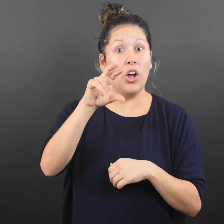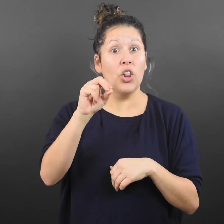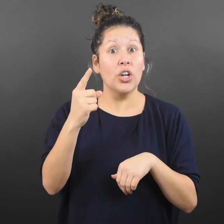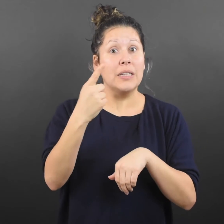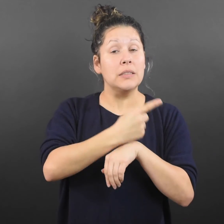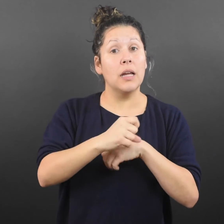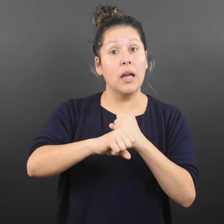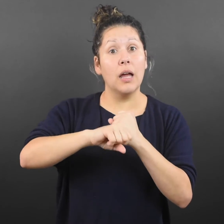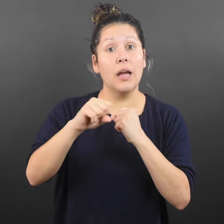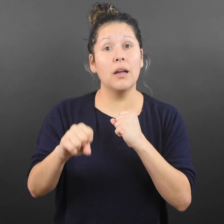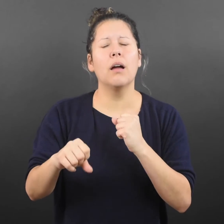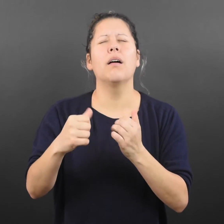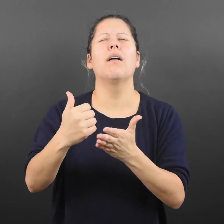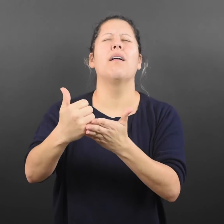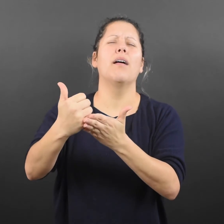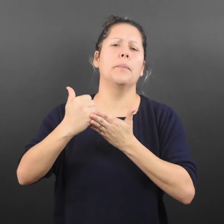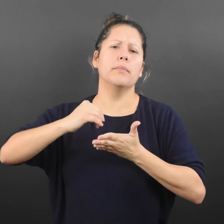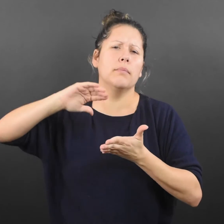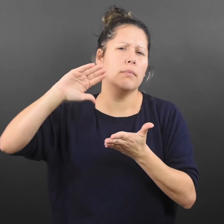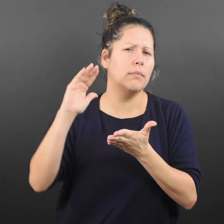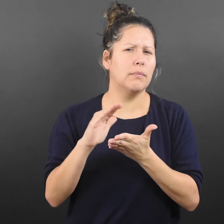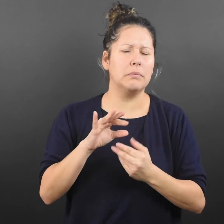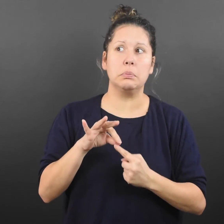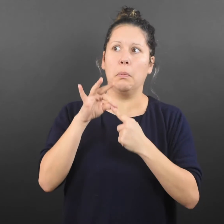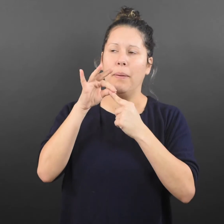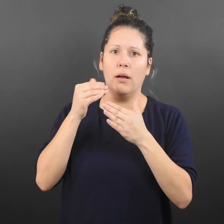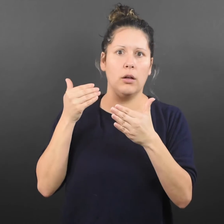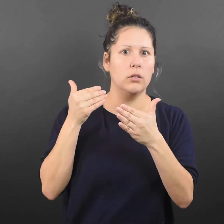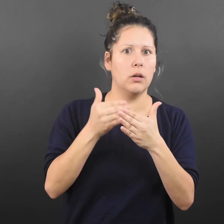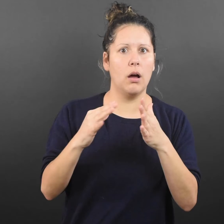reprieve that will help during the upcoming holidays,